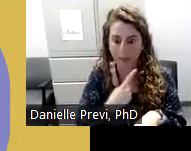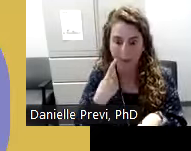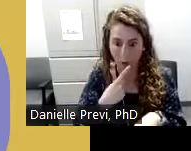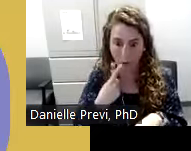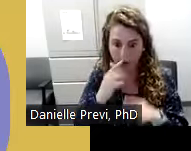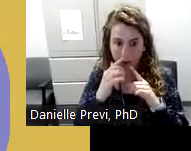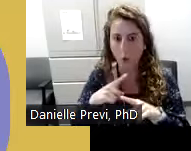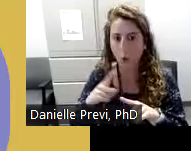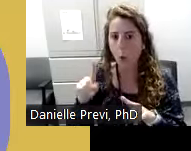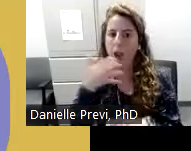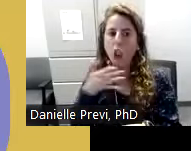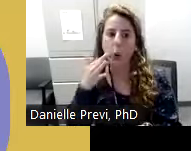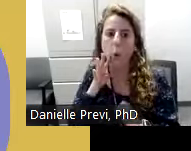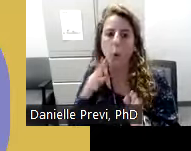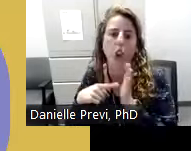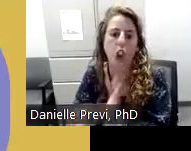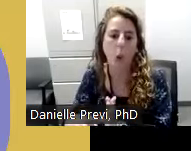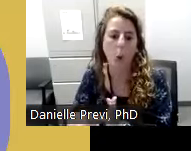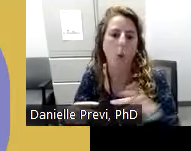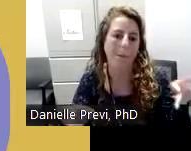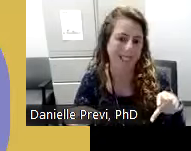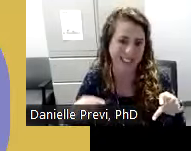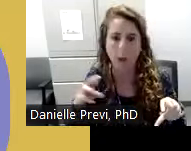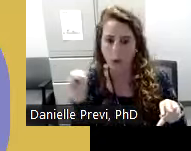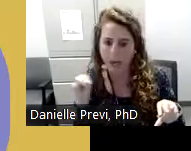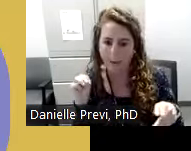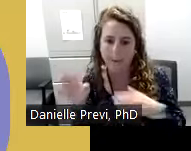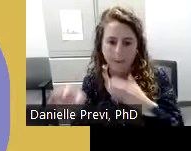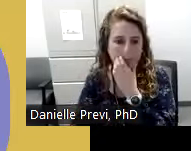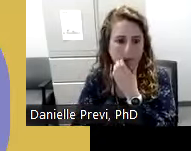on the mouth they might look exactly the same. Queuing is going to visually